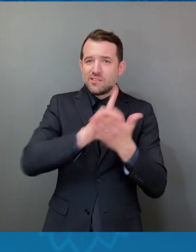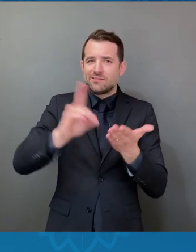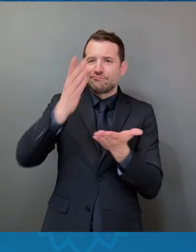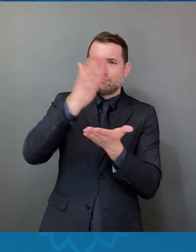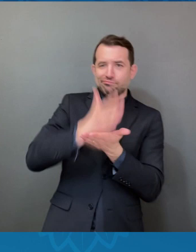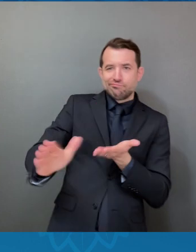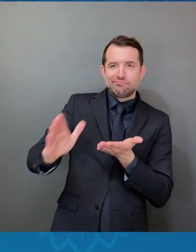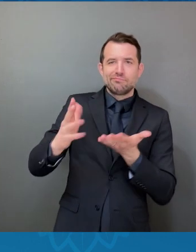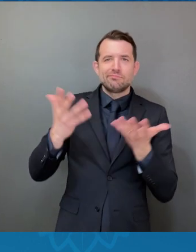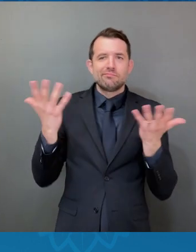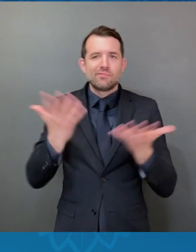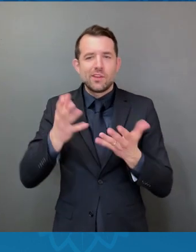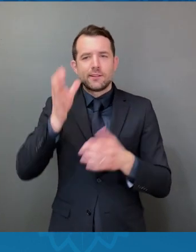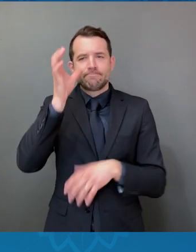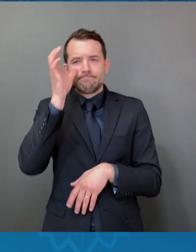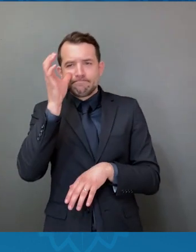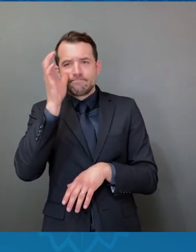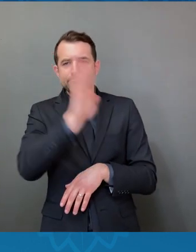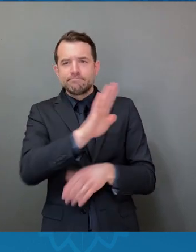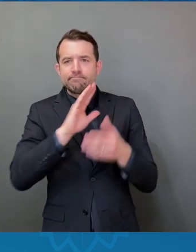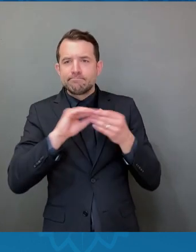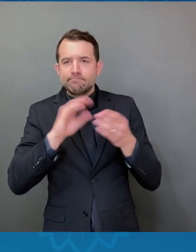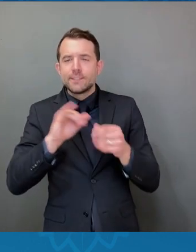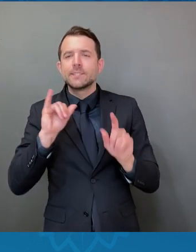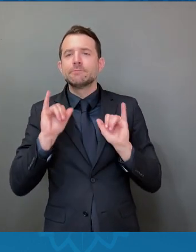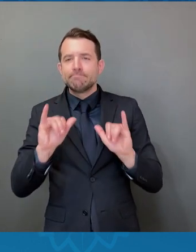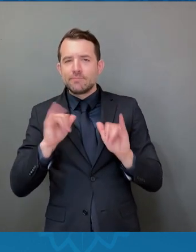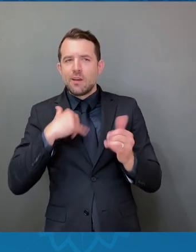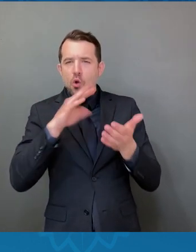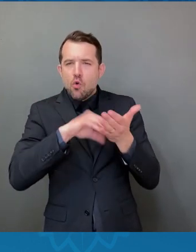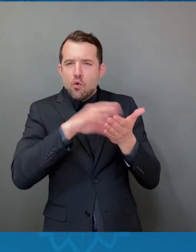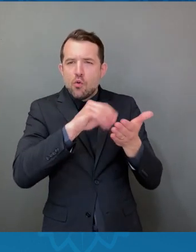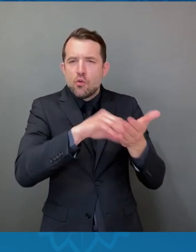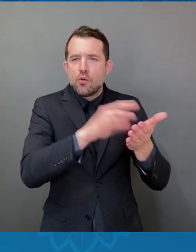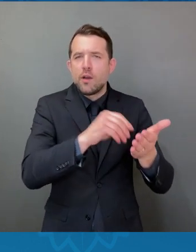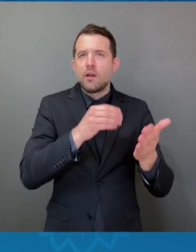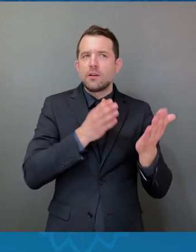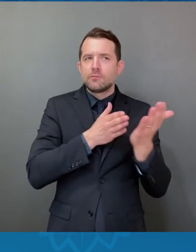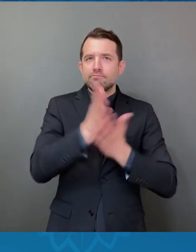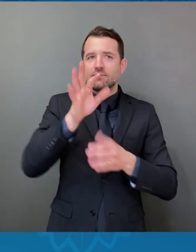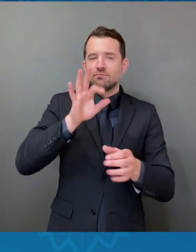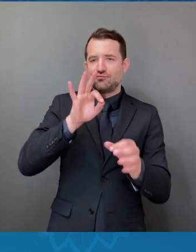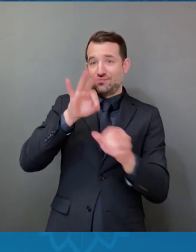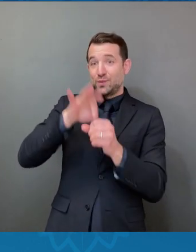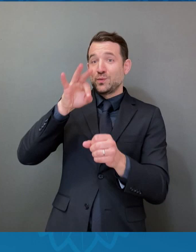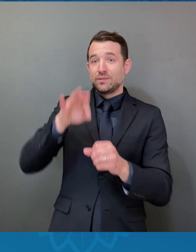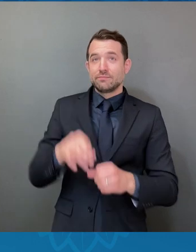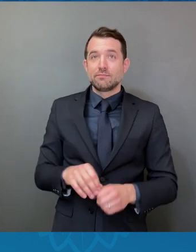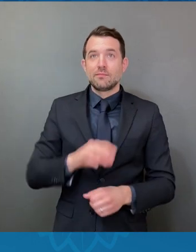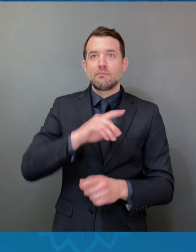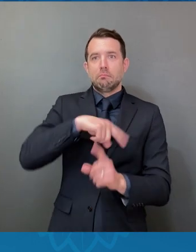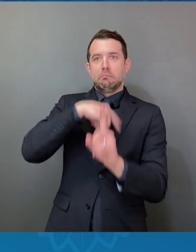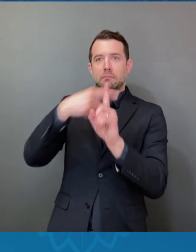in exercising their freedom to vote. And I brought the men to also strategize about what we must do as a nation